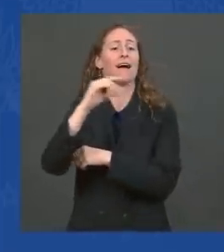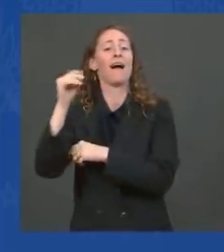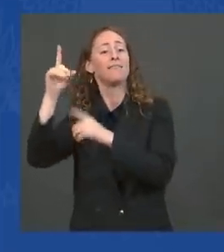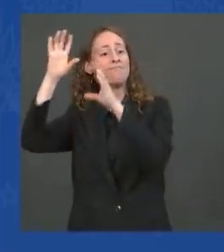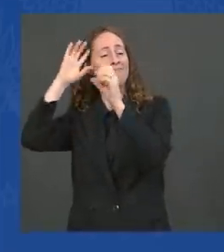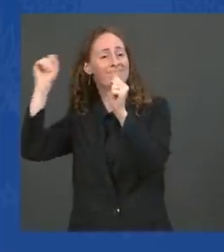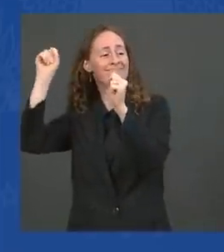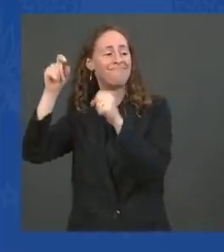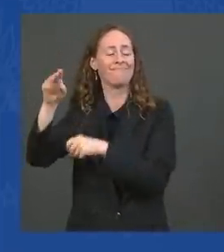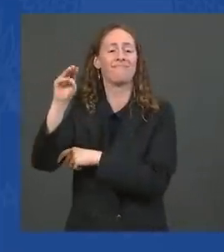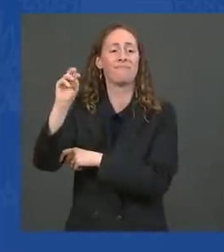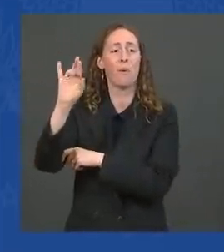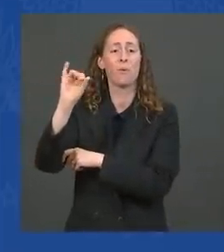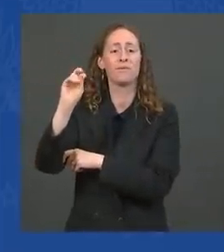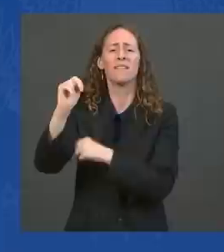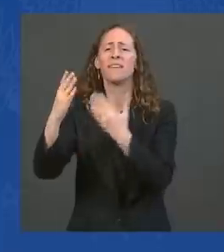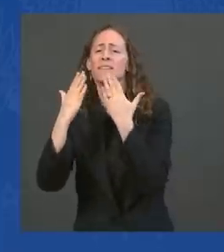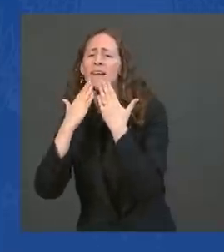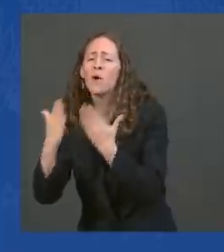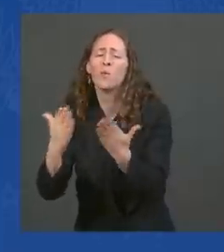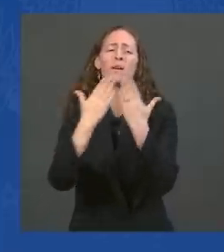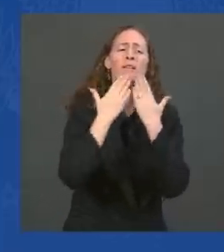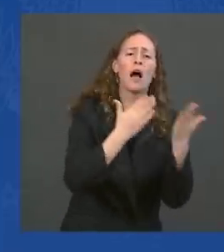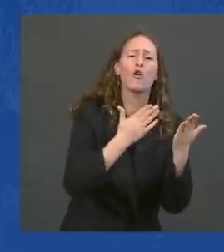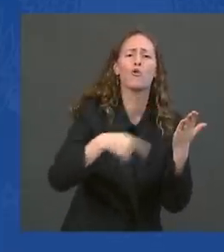your vision as we embark together on this strategic mission.